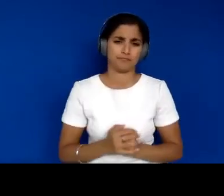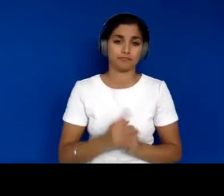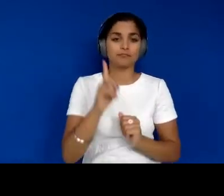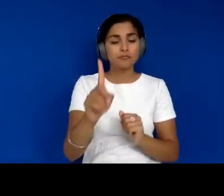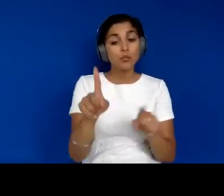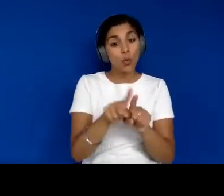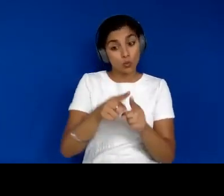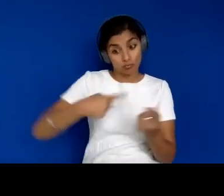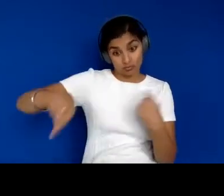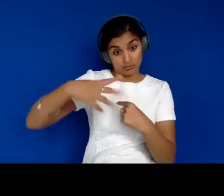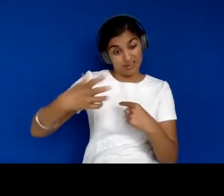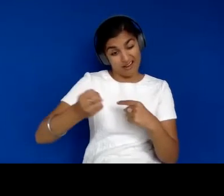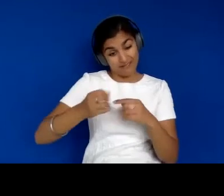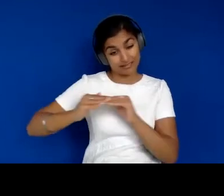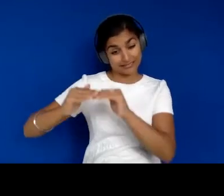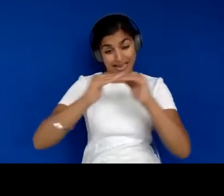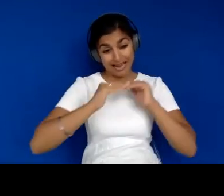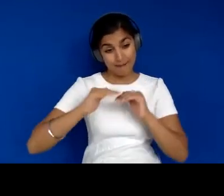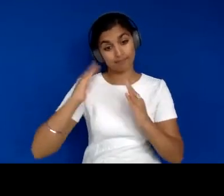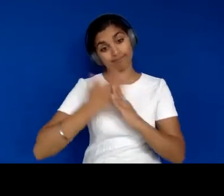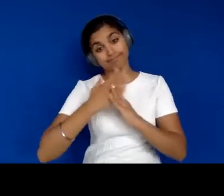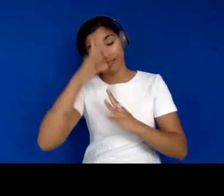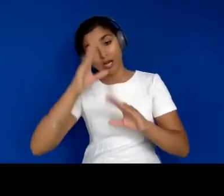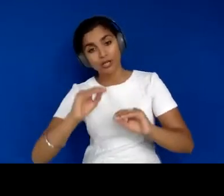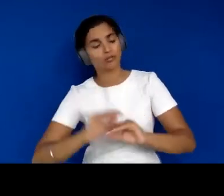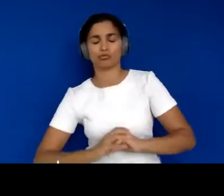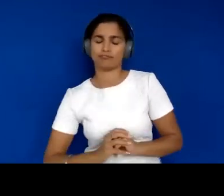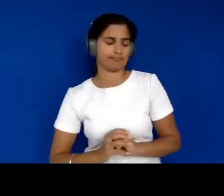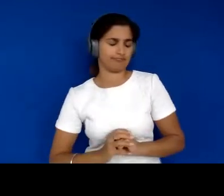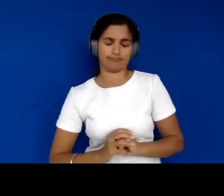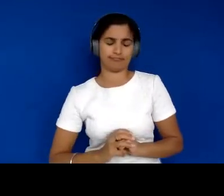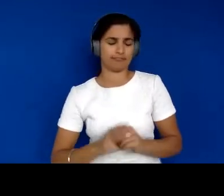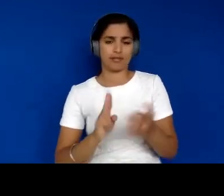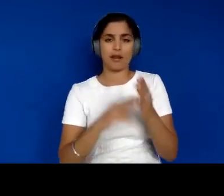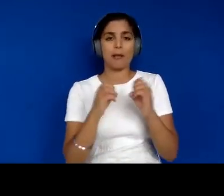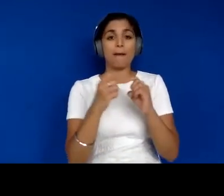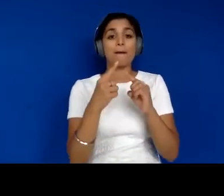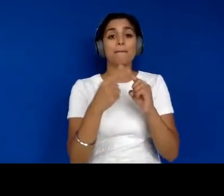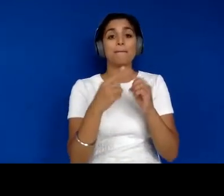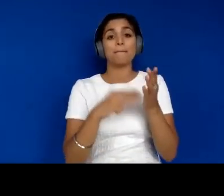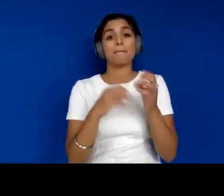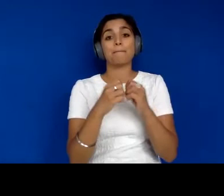access to education as member remarks colonization is characterized by the